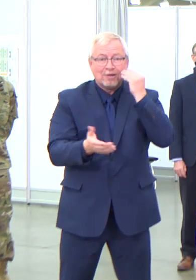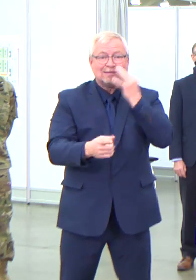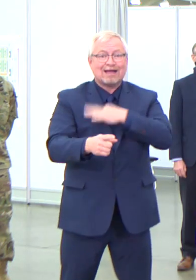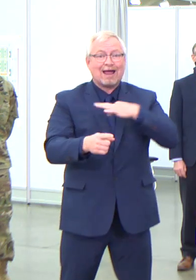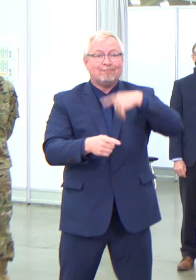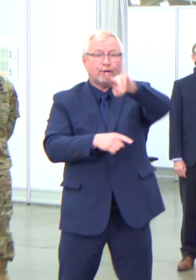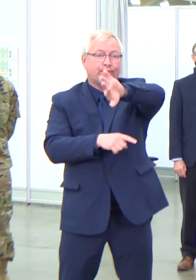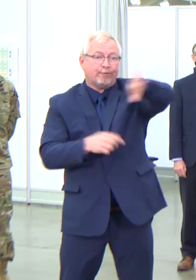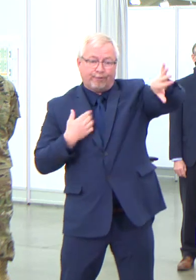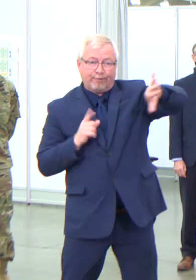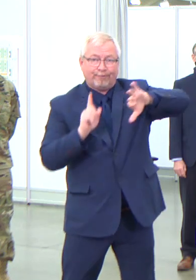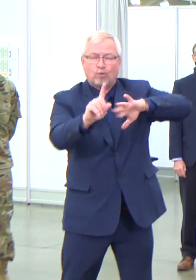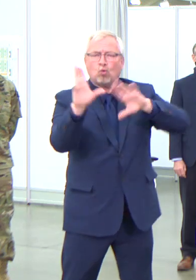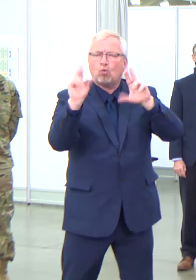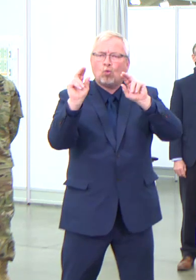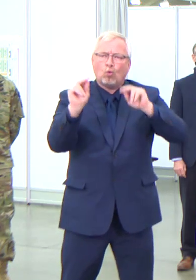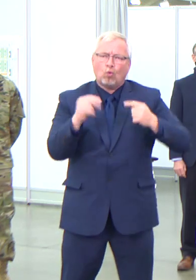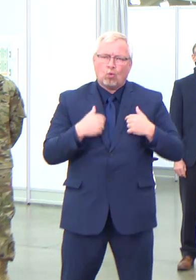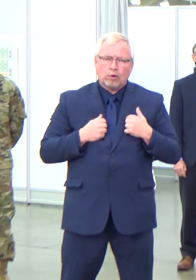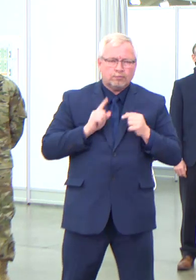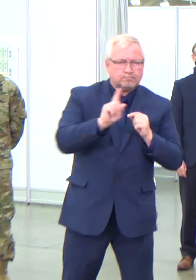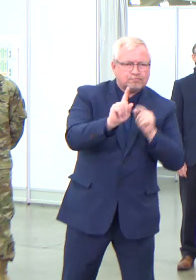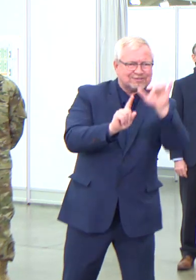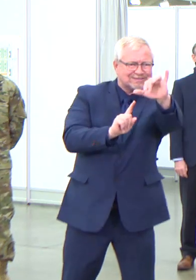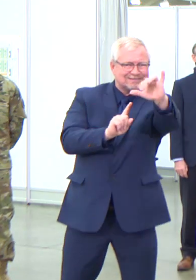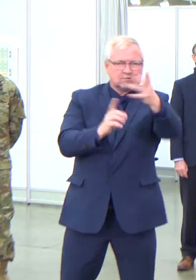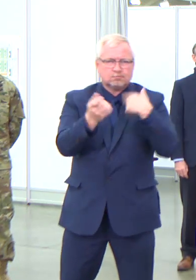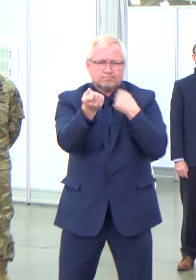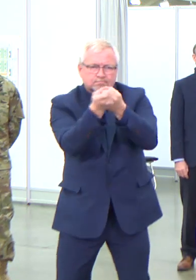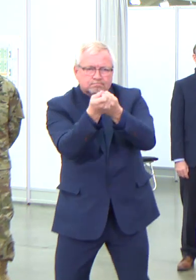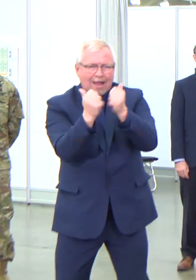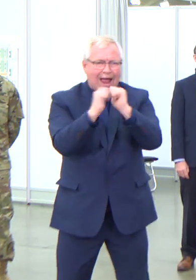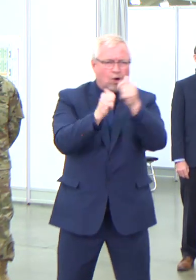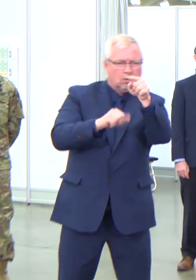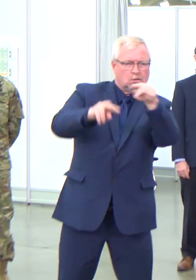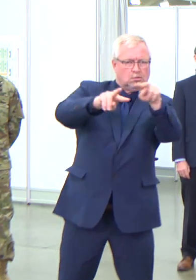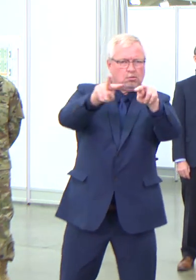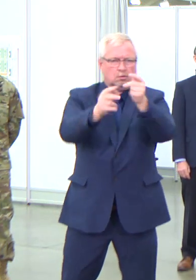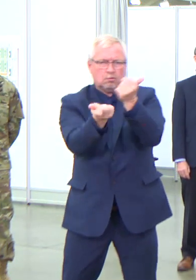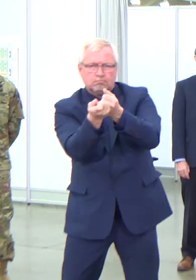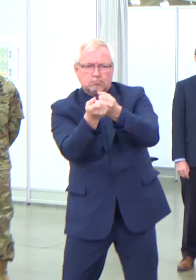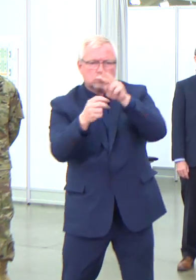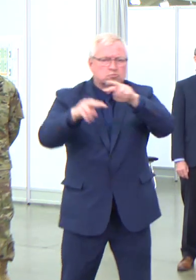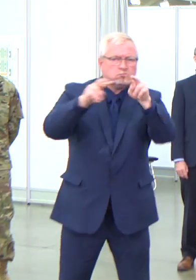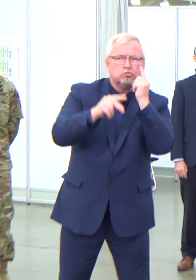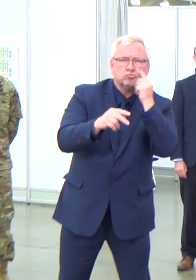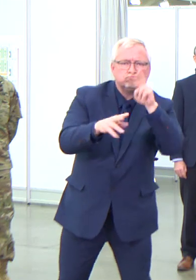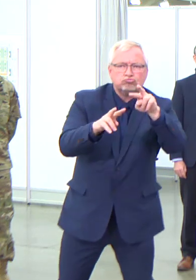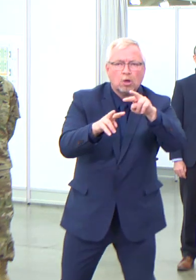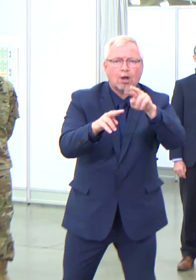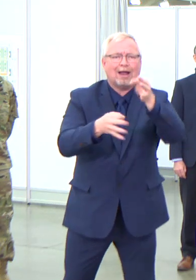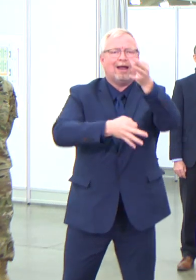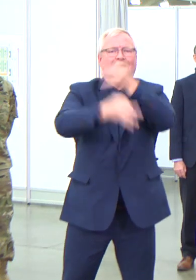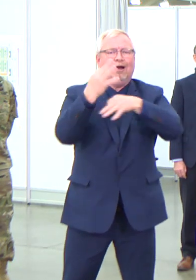protect residents of these facilities. State teams will provide assistance and care to patients